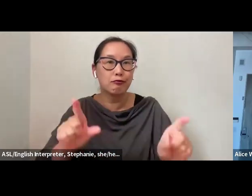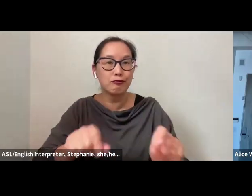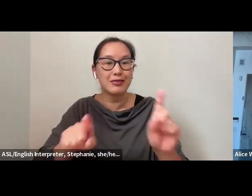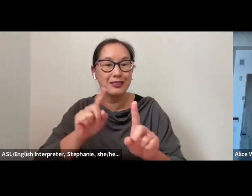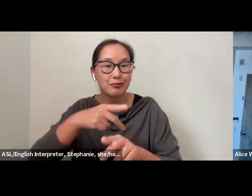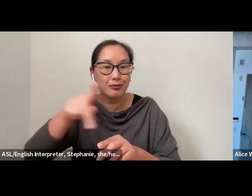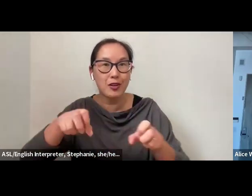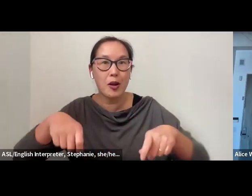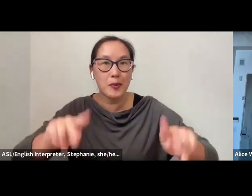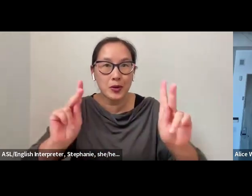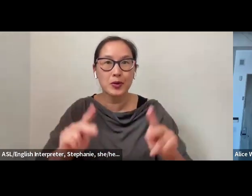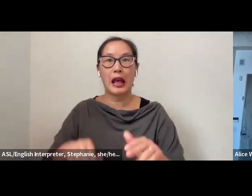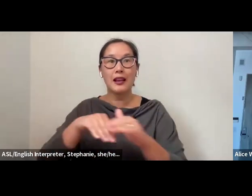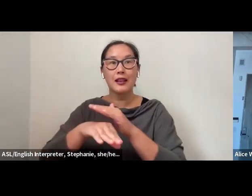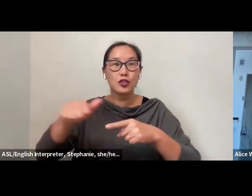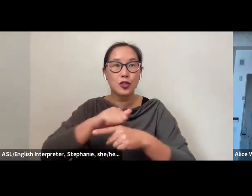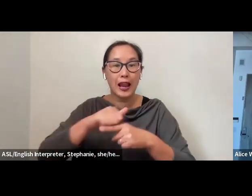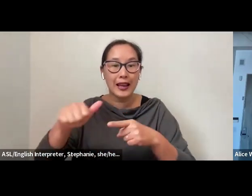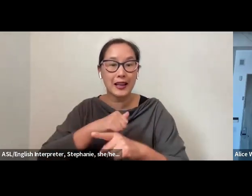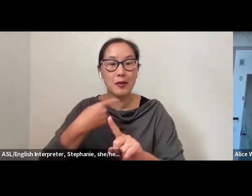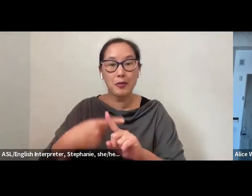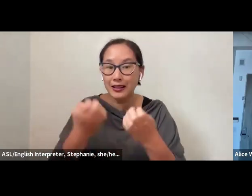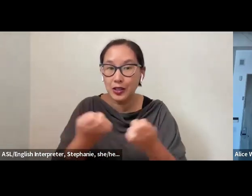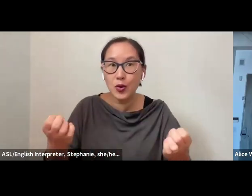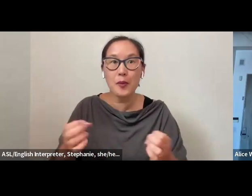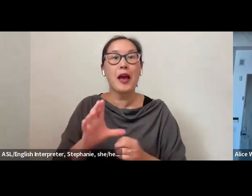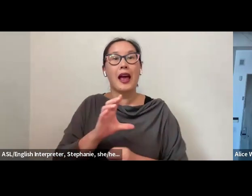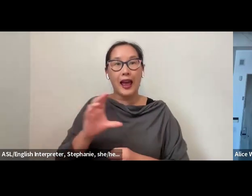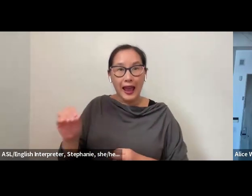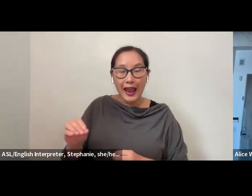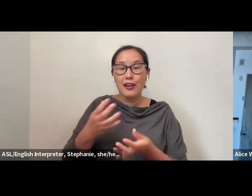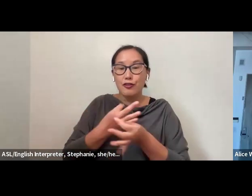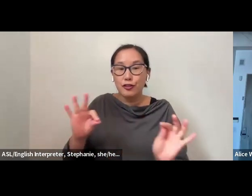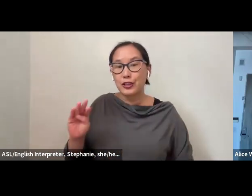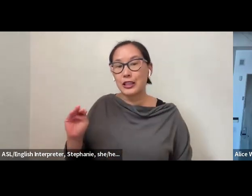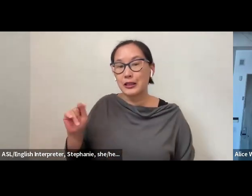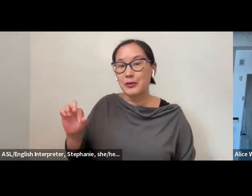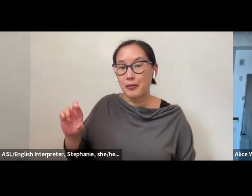and free masterclasses where BIPOC, disabled, filmmakers already in